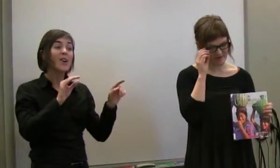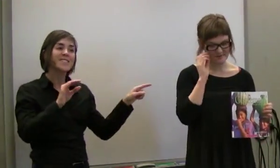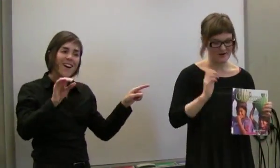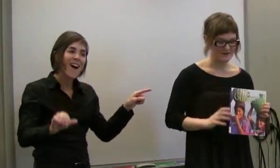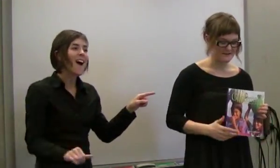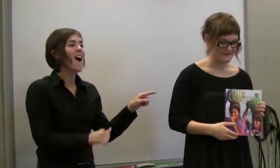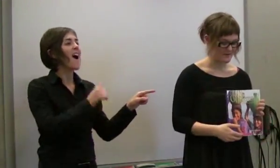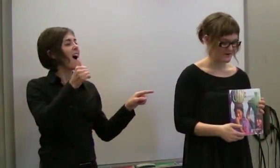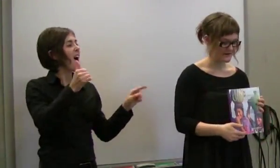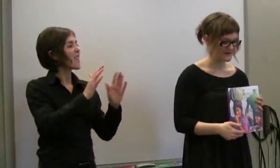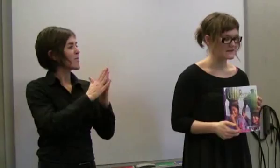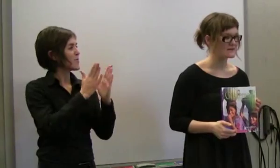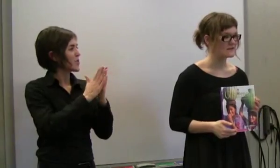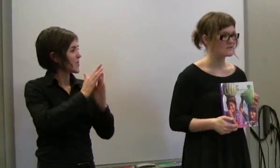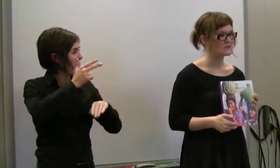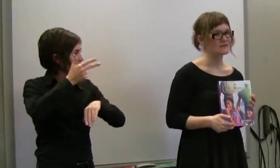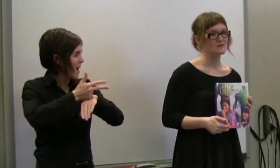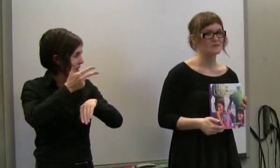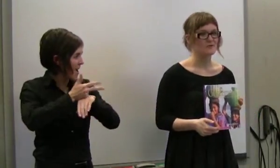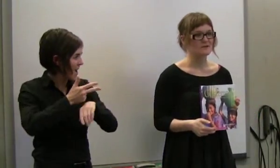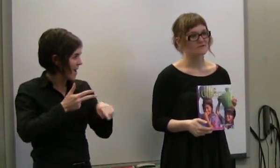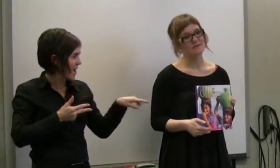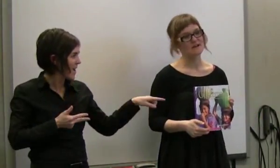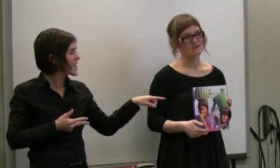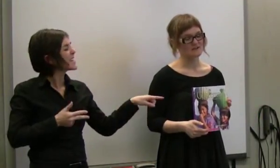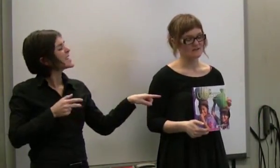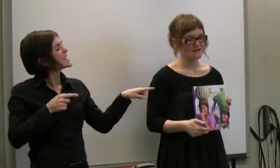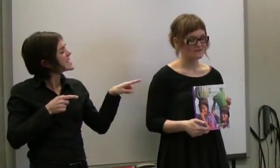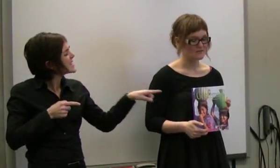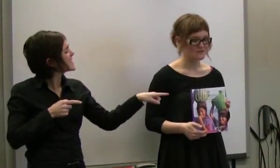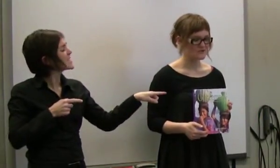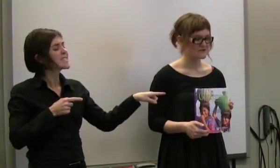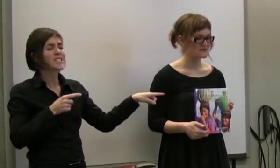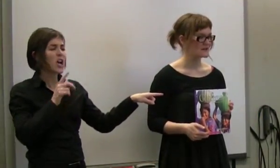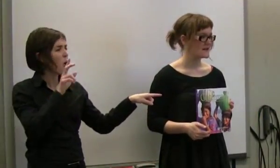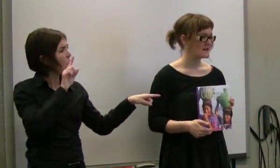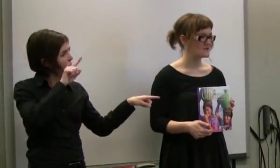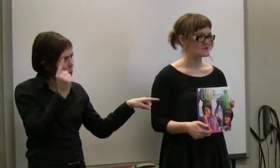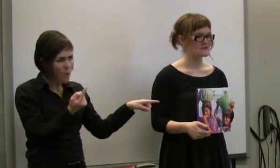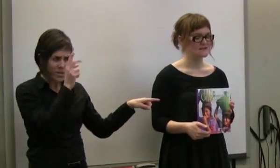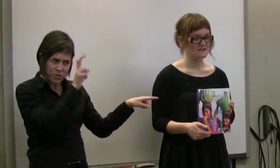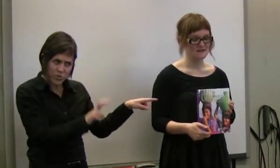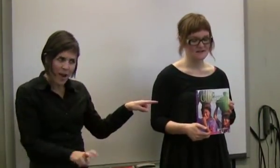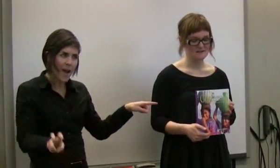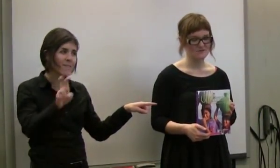books about Guatemala and Somalia that give you a little more information